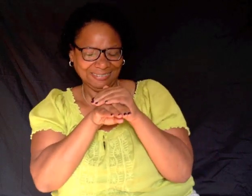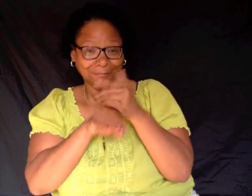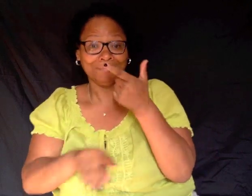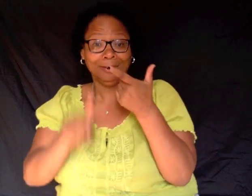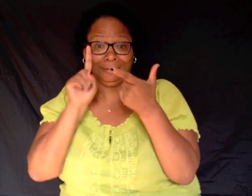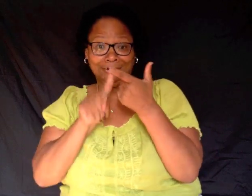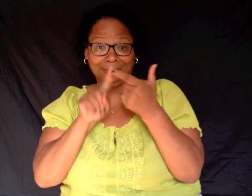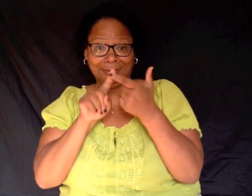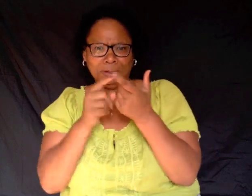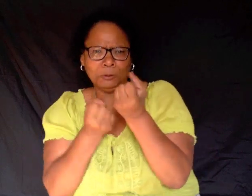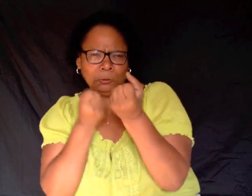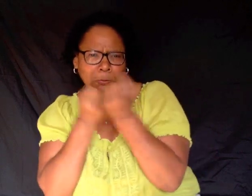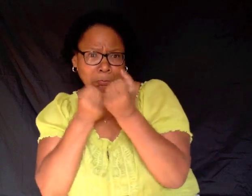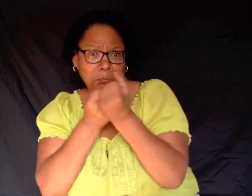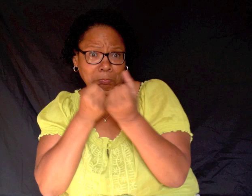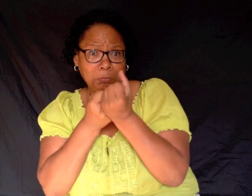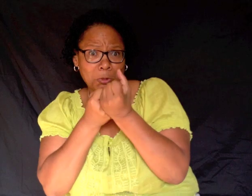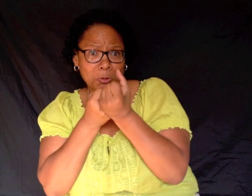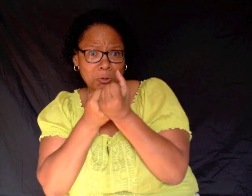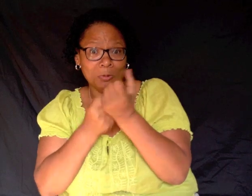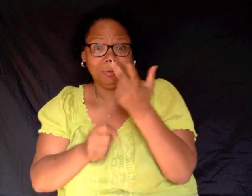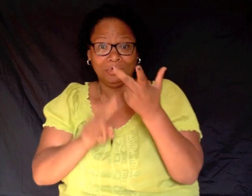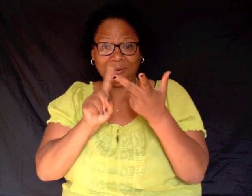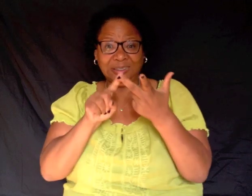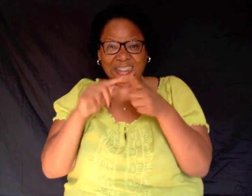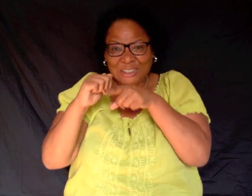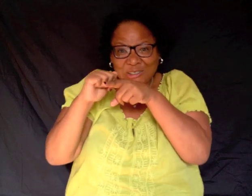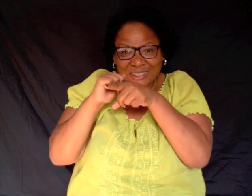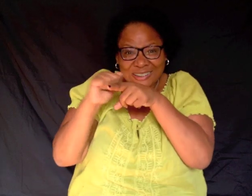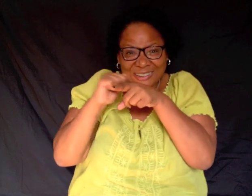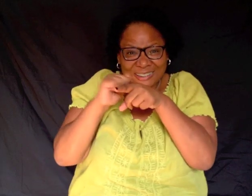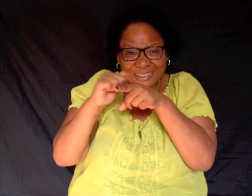support and training to help